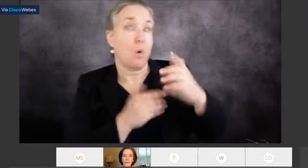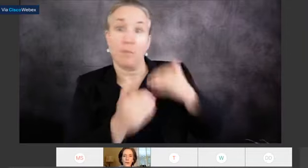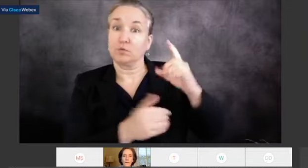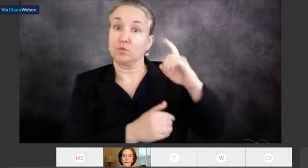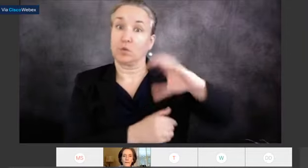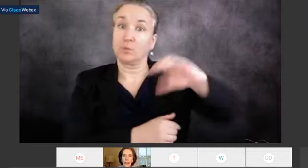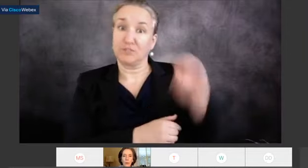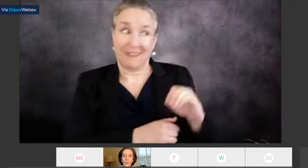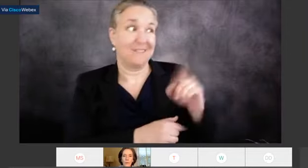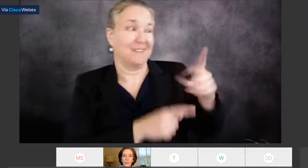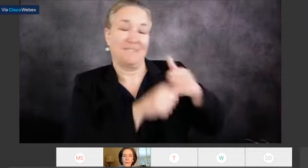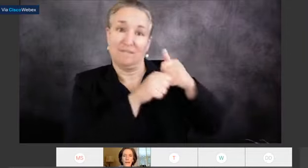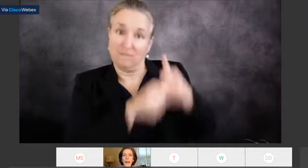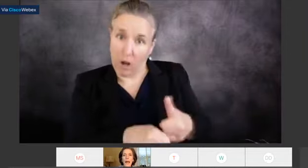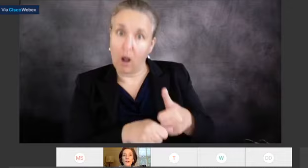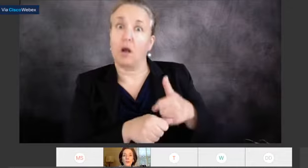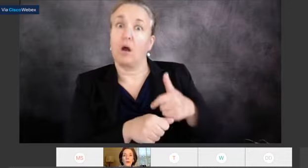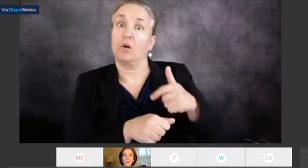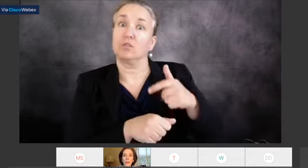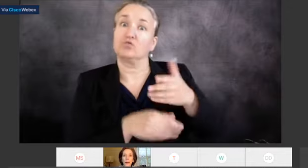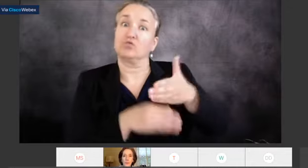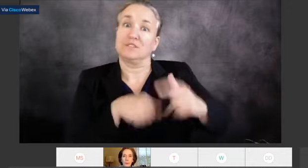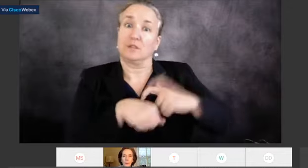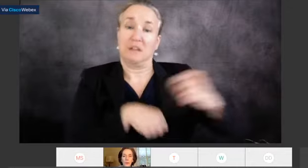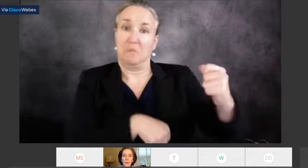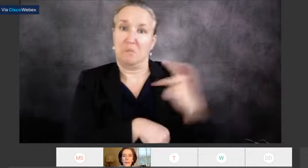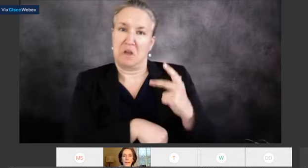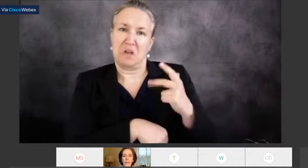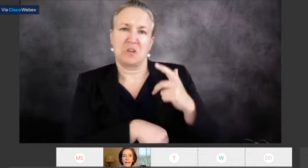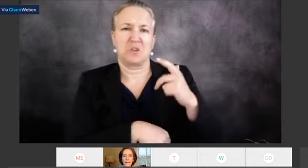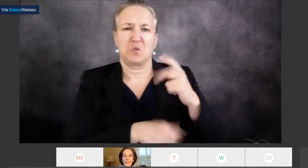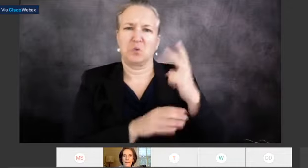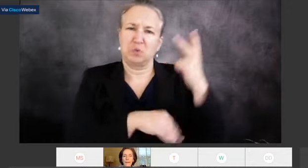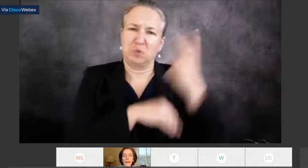36 hours i do want to remind people that are being tested